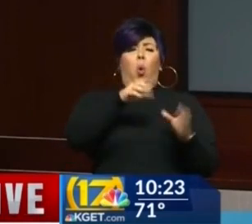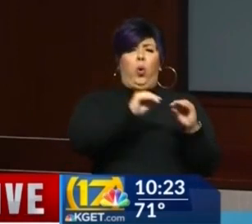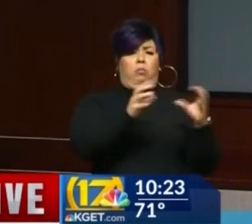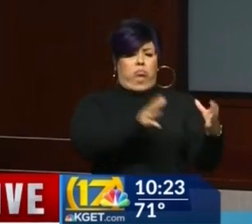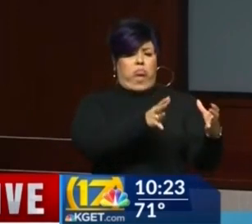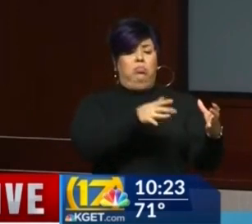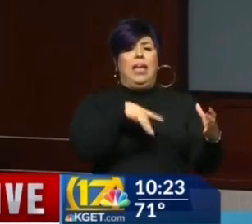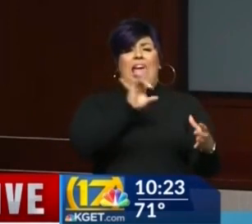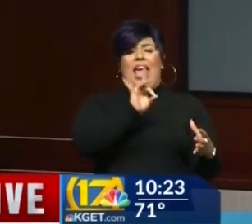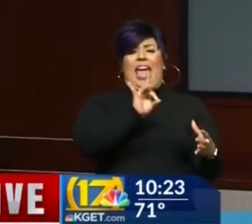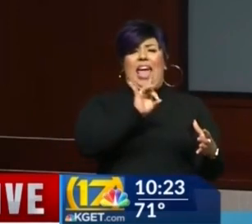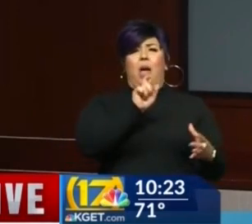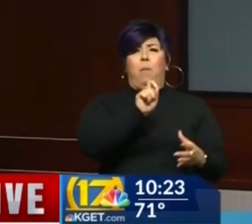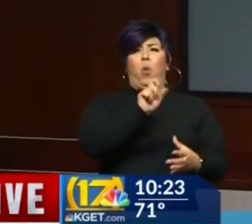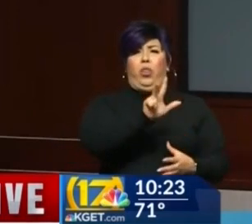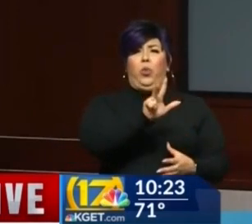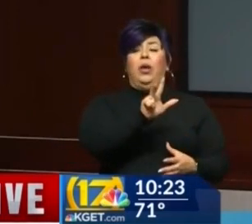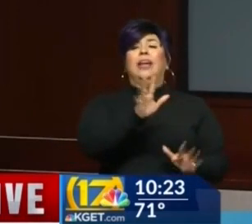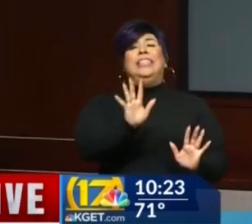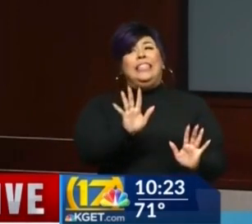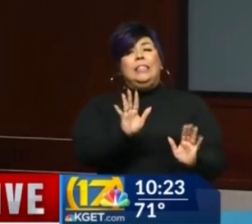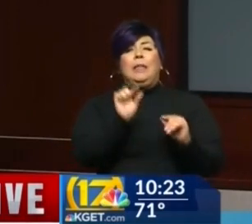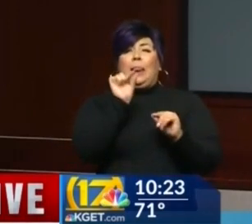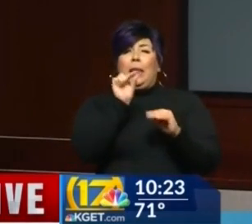THRESHOLD AND TO GO ON WITH THIS